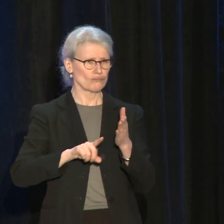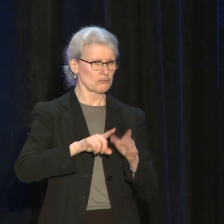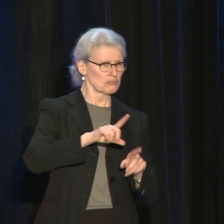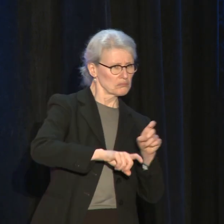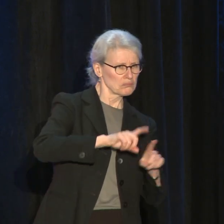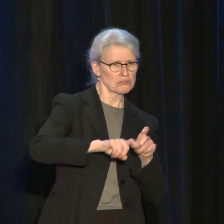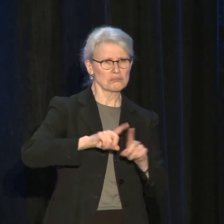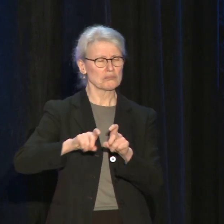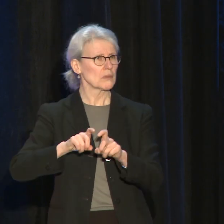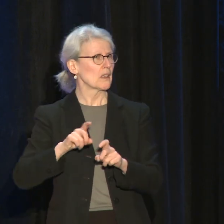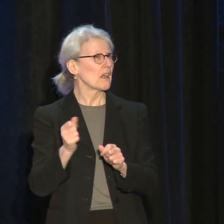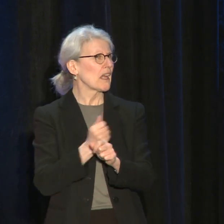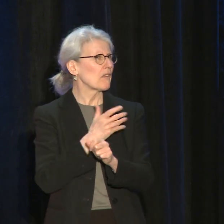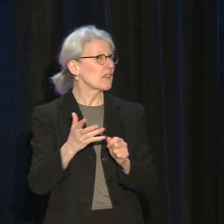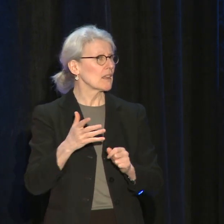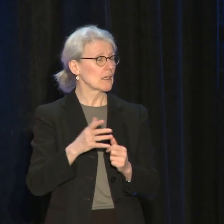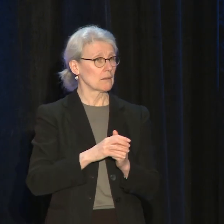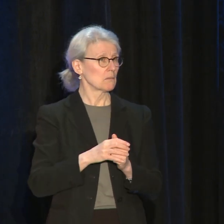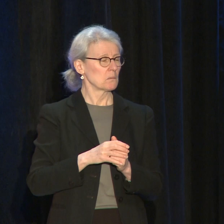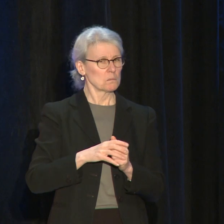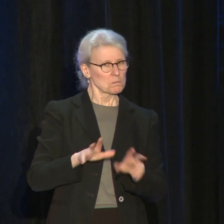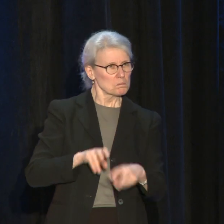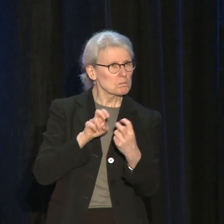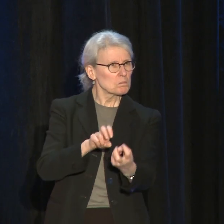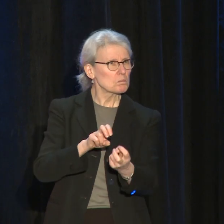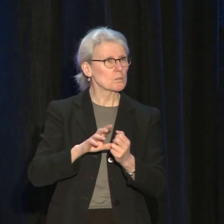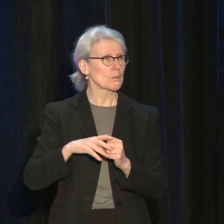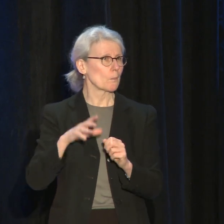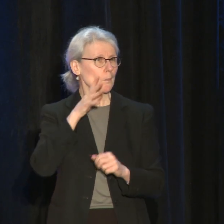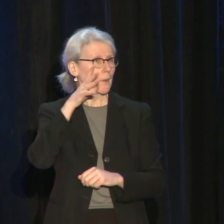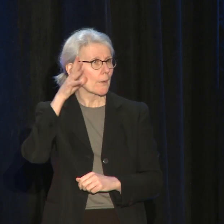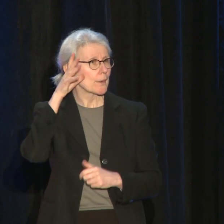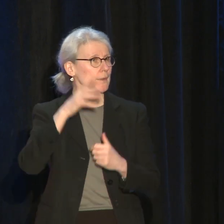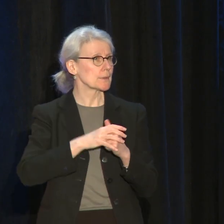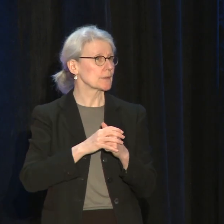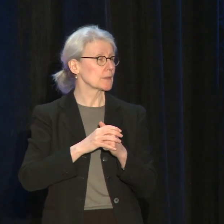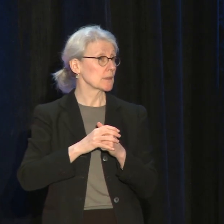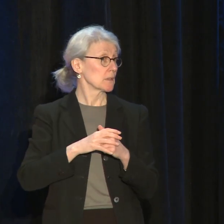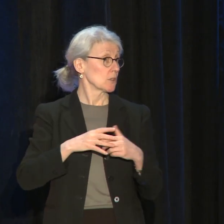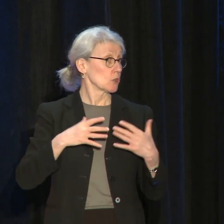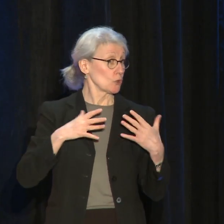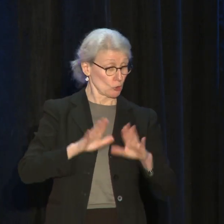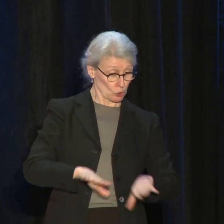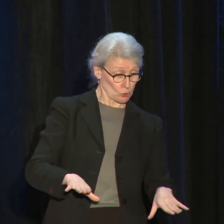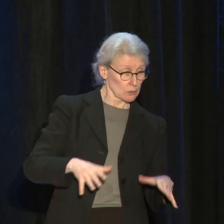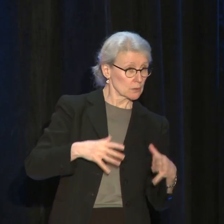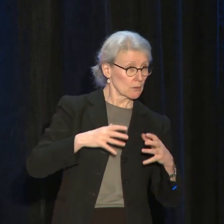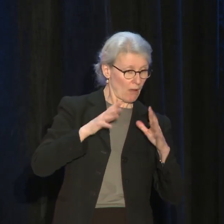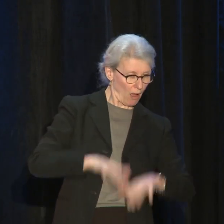every aspect of the home, interrogations of family members, strip searching of children to look for